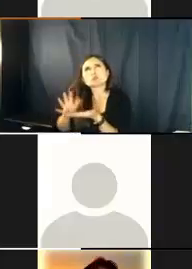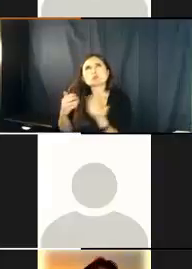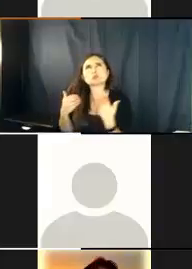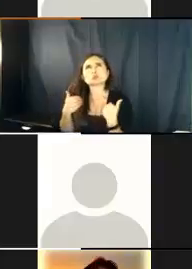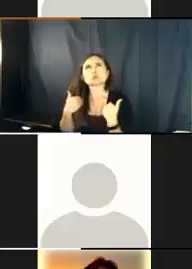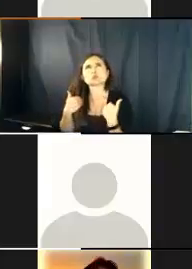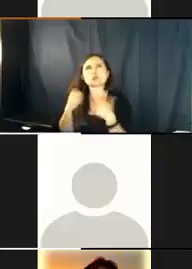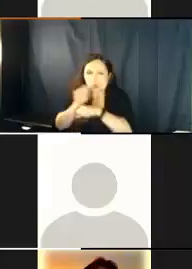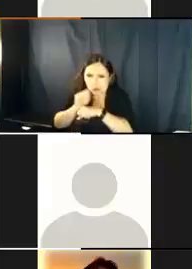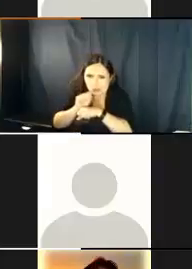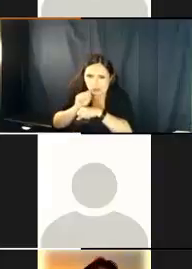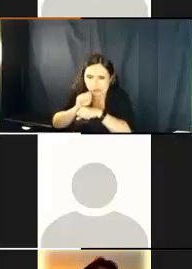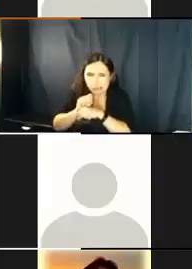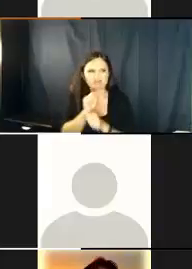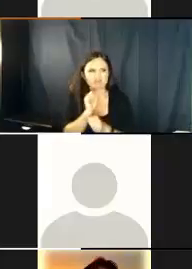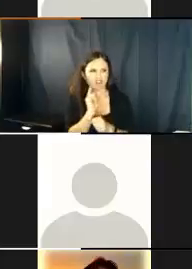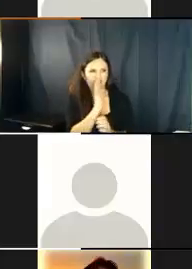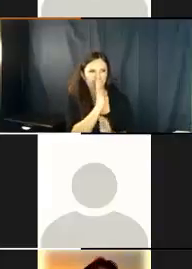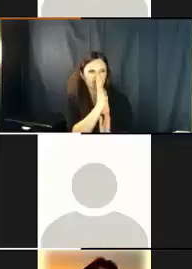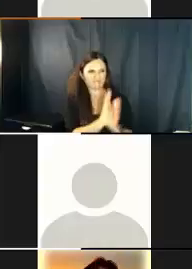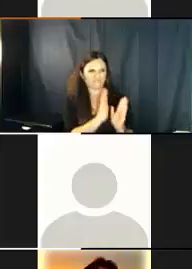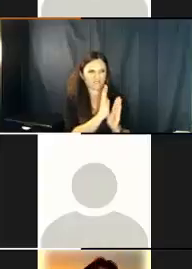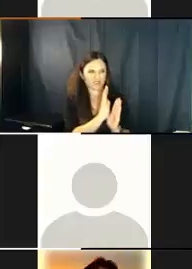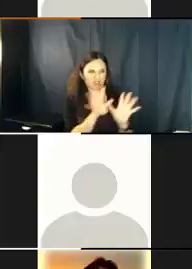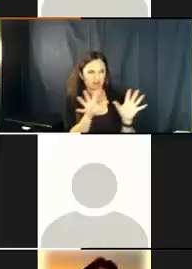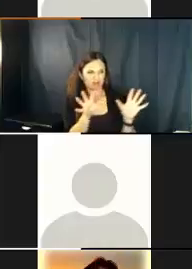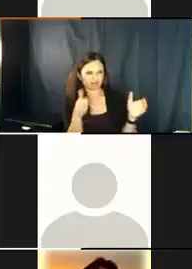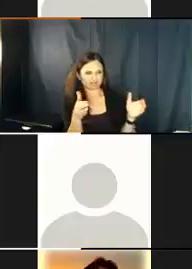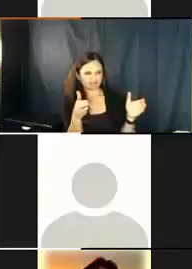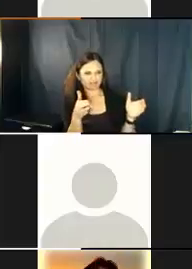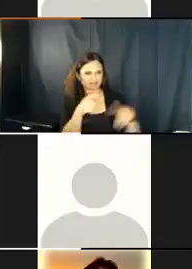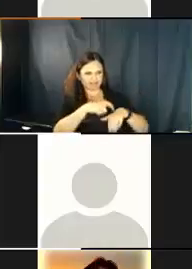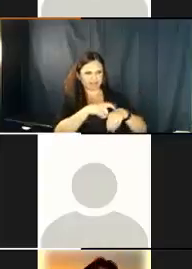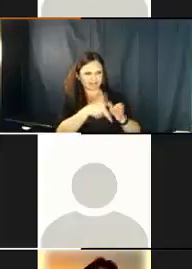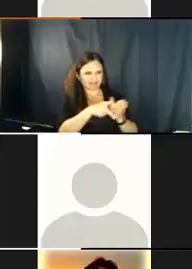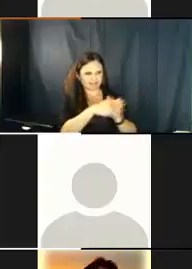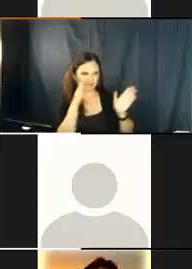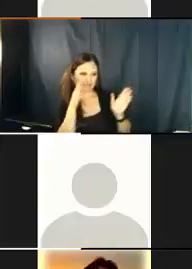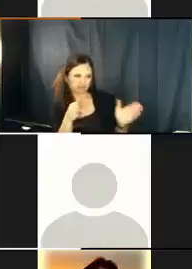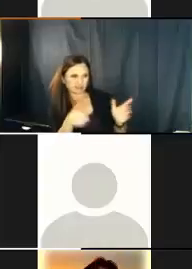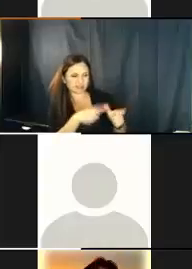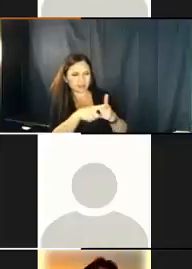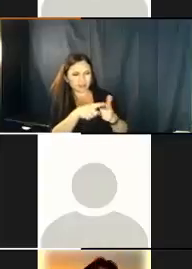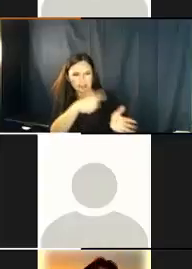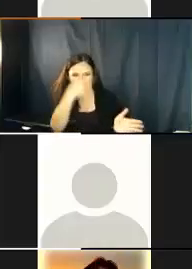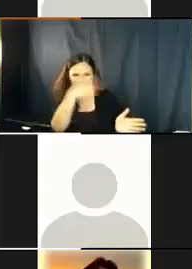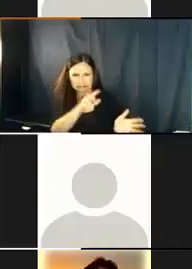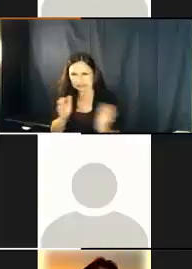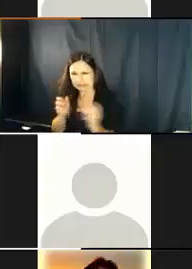hour a week classroom and build it out on that time model. And then they have some extra time built in because it's an online course so if they're